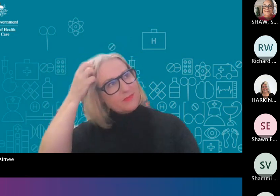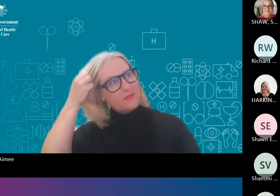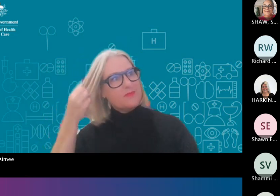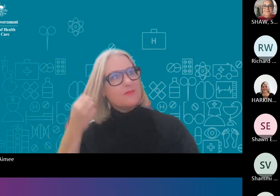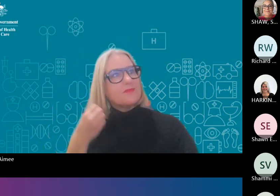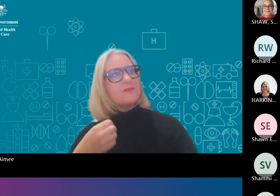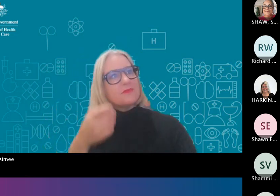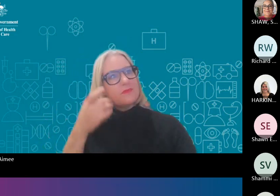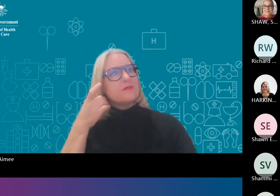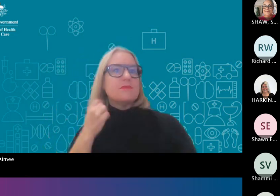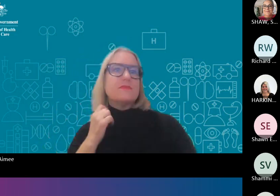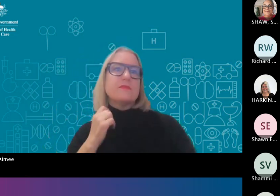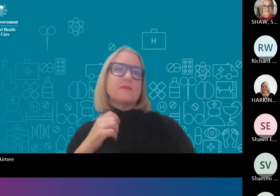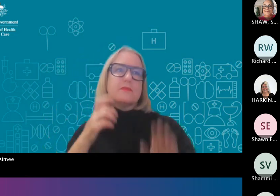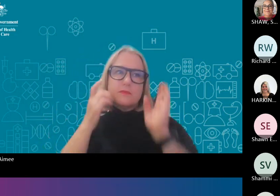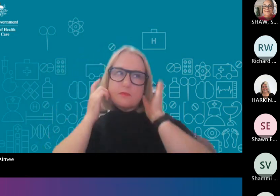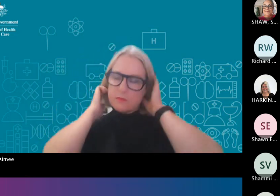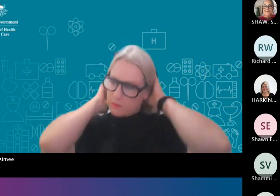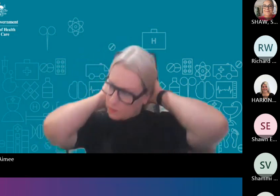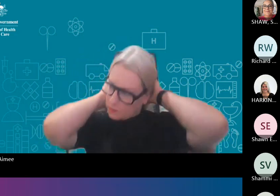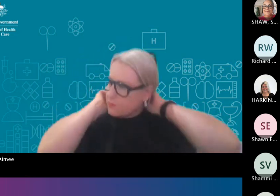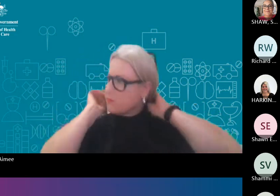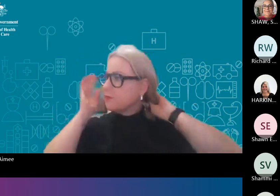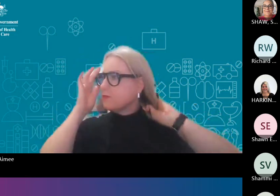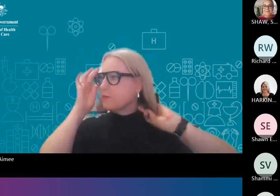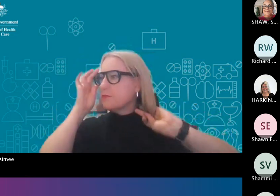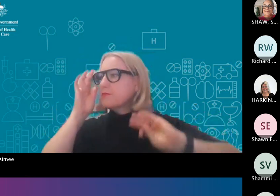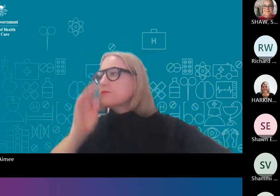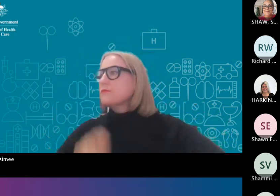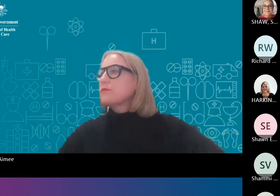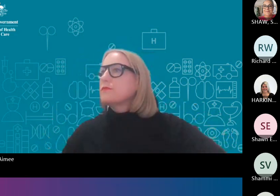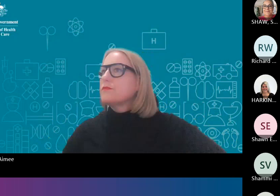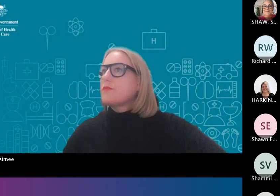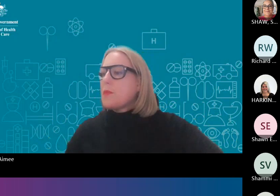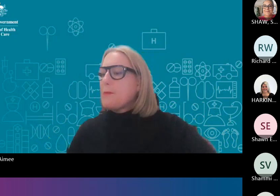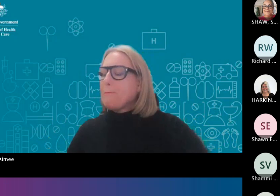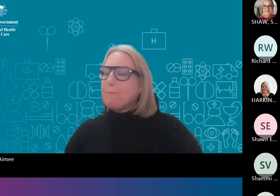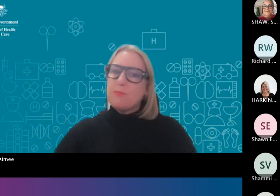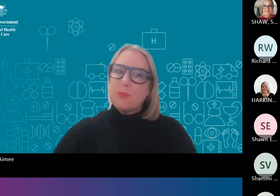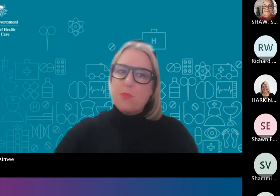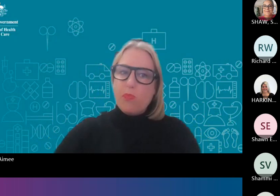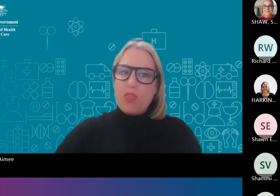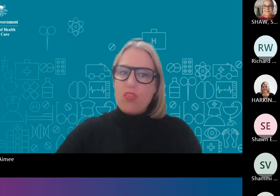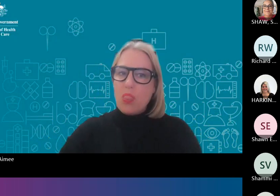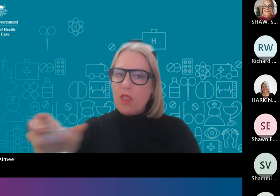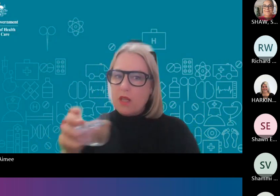terms of consistency and how we name MPS but just flagging that there have been actually some further